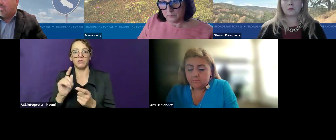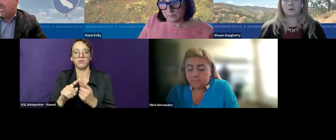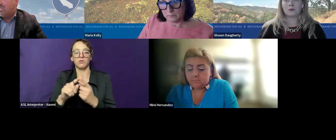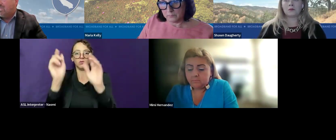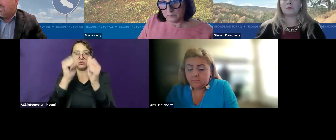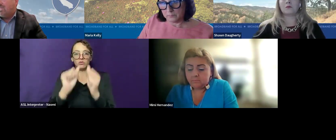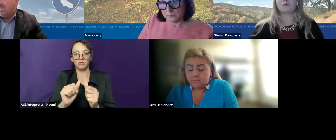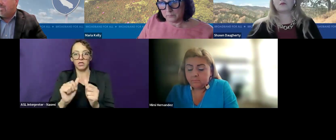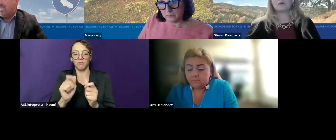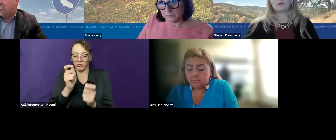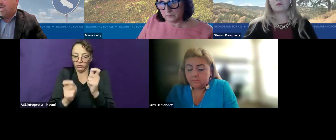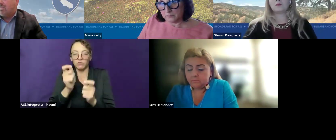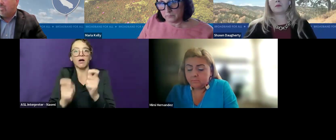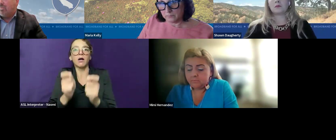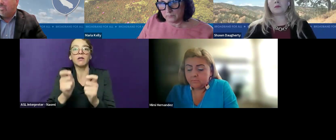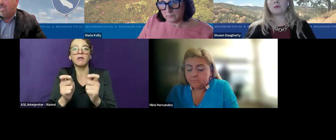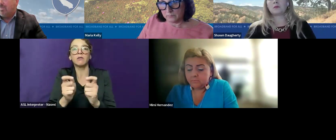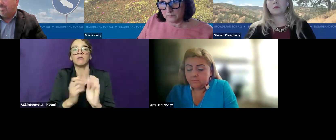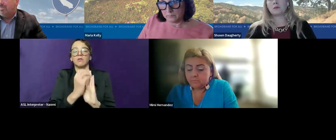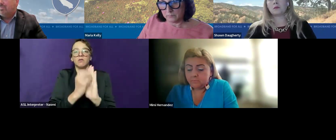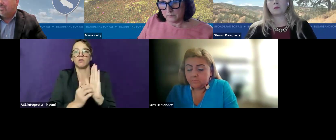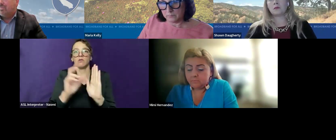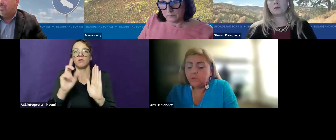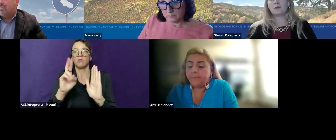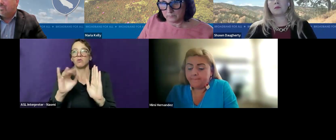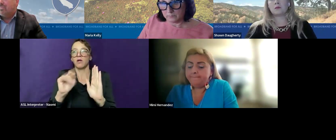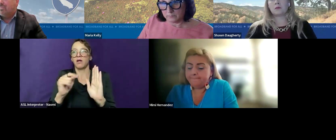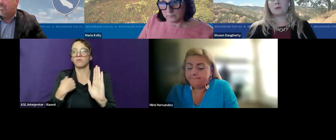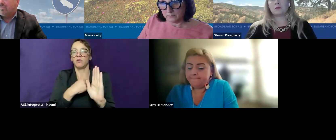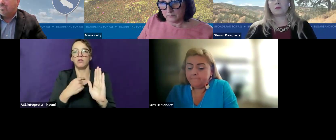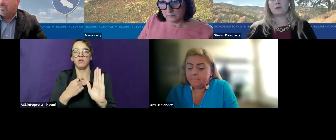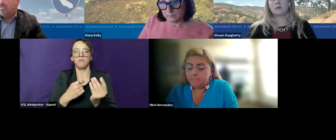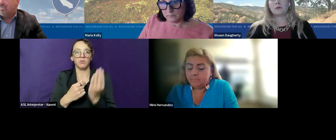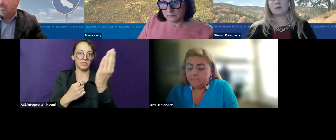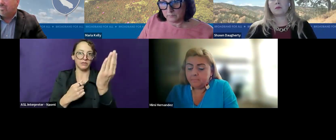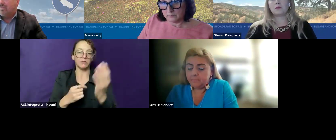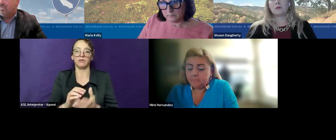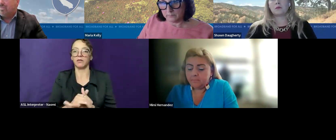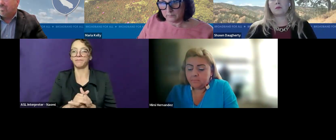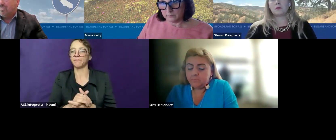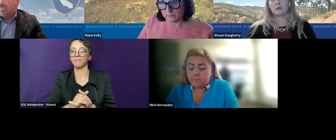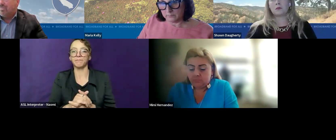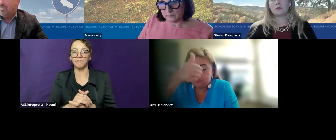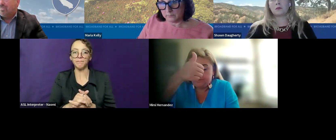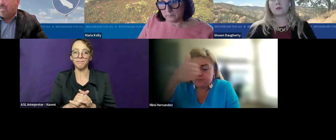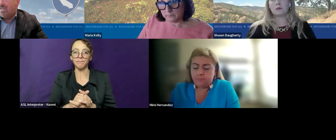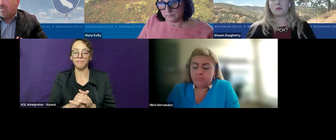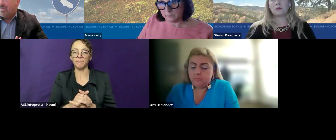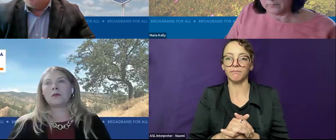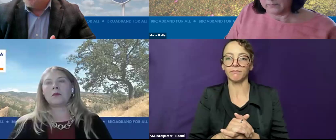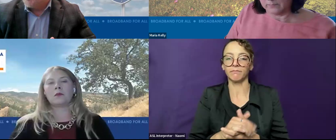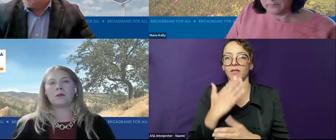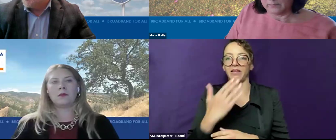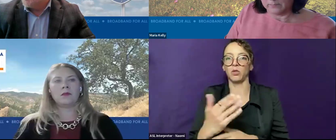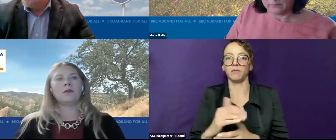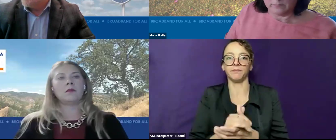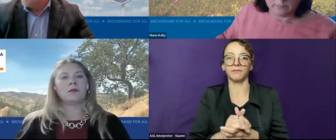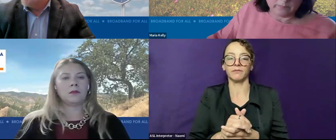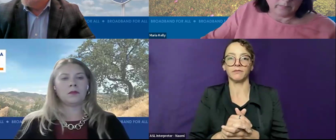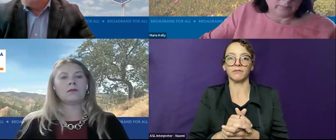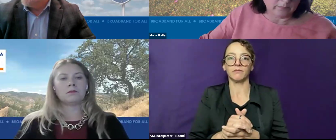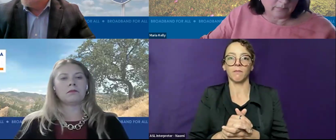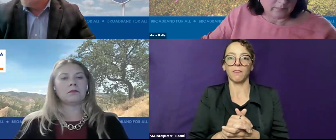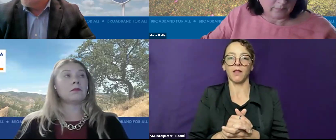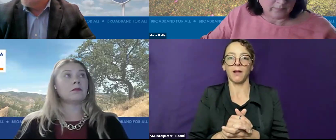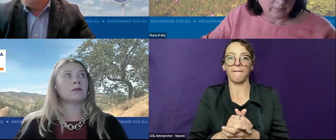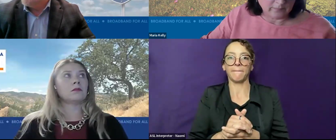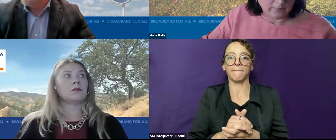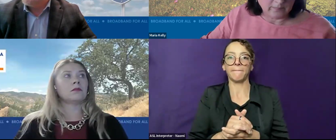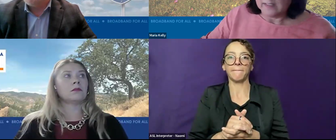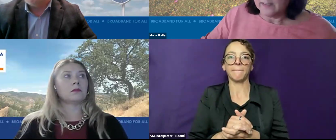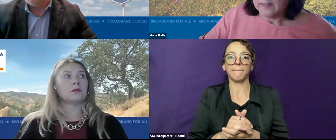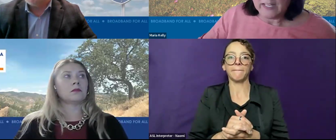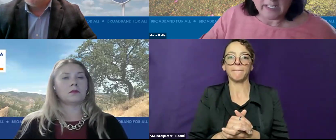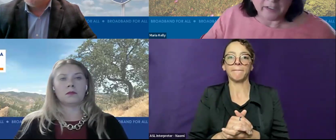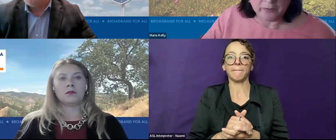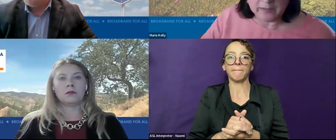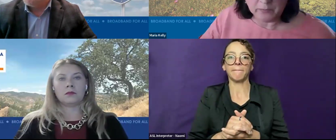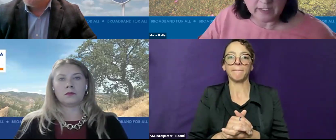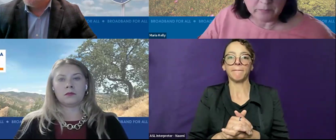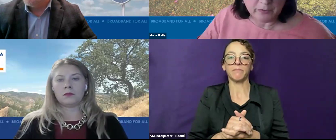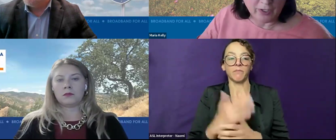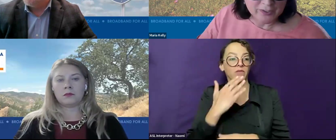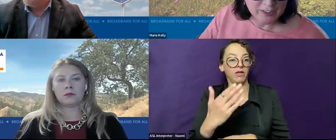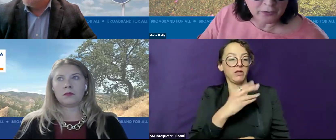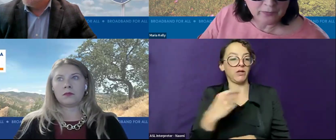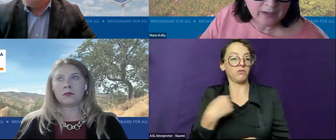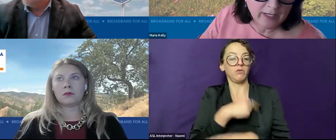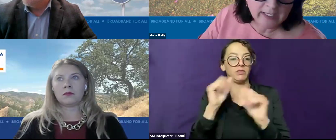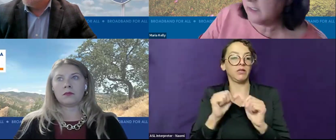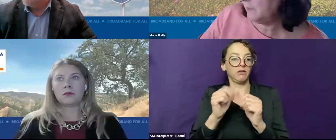refine the draft that we presented. Thank you. Thank you, and we can move on to you now Anh,